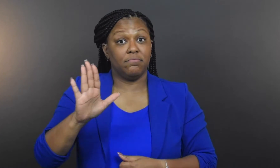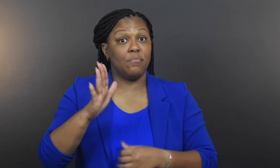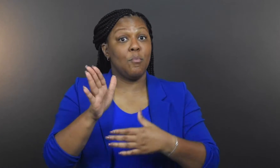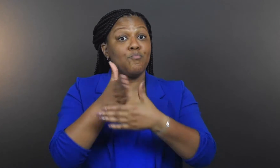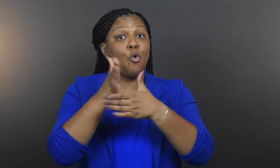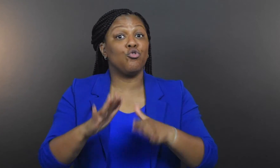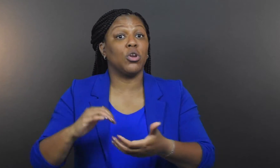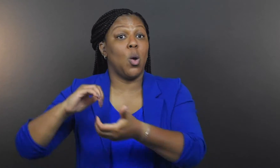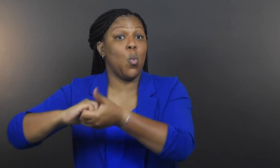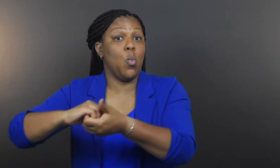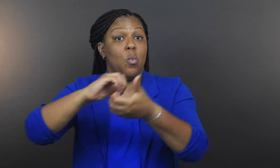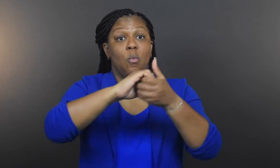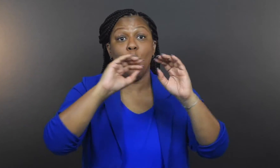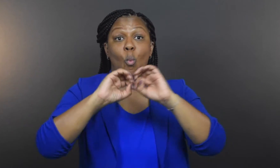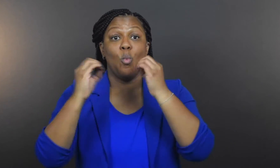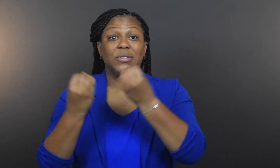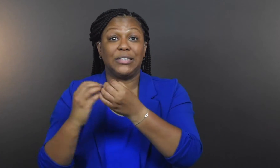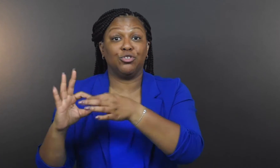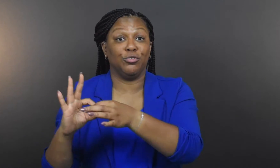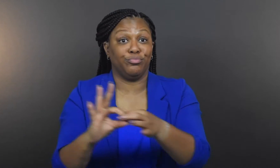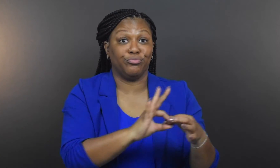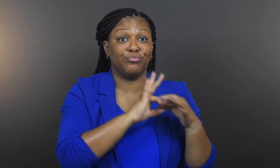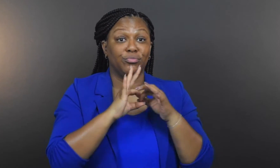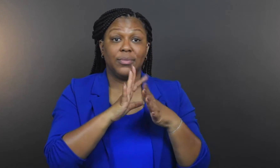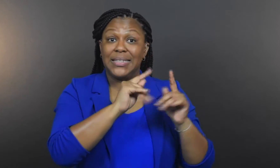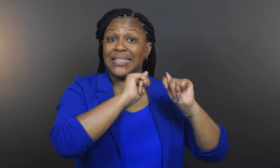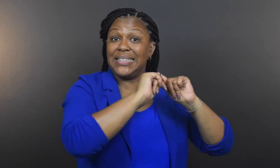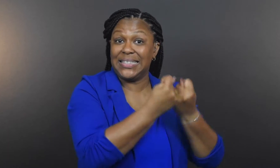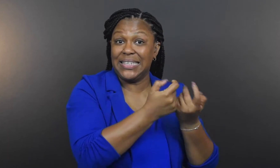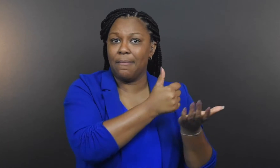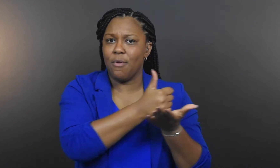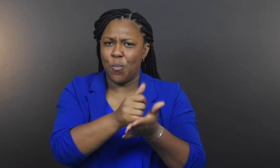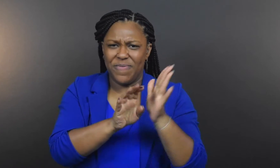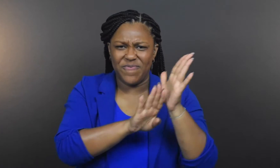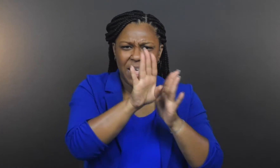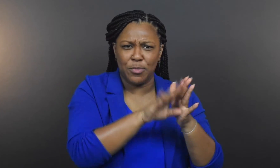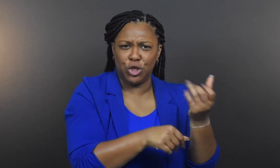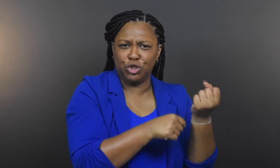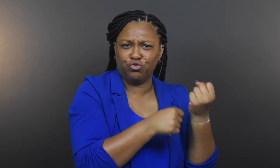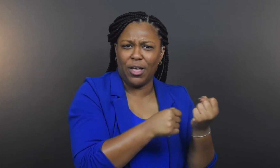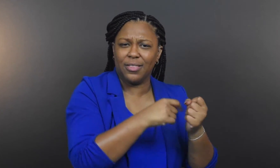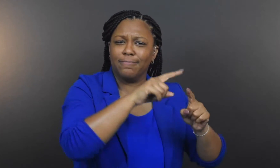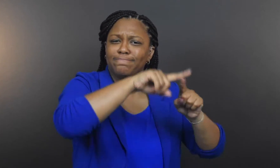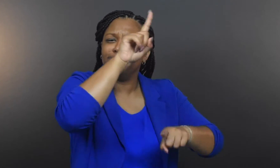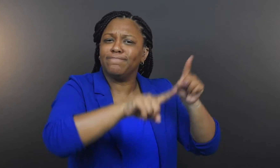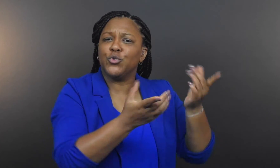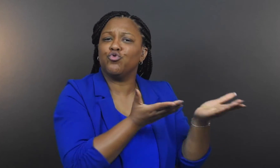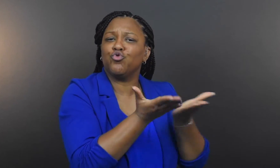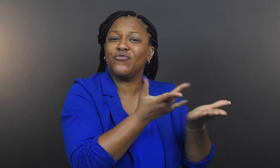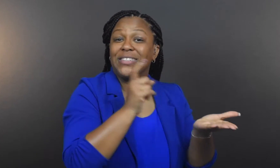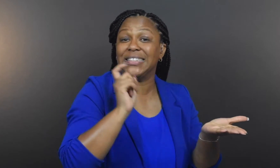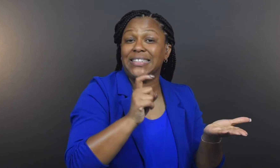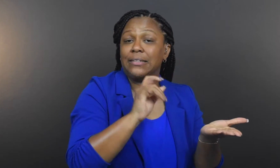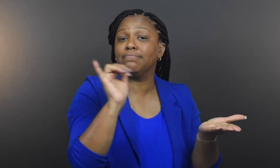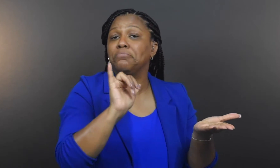With the partner organizations, the team helped develop and strengthen a variety of services,